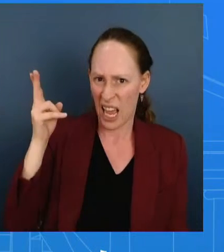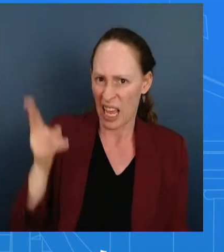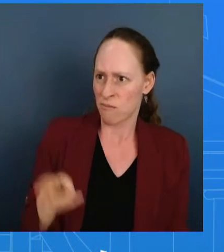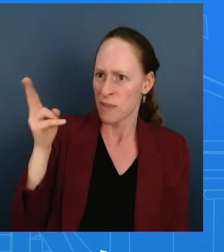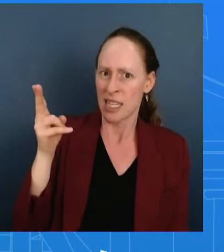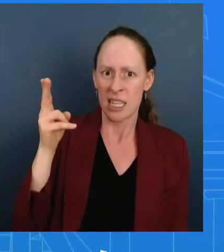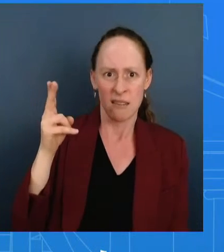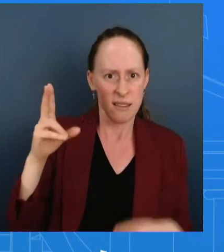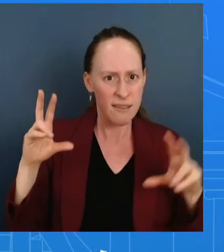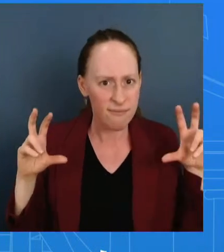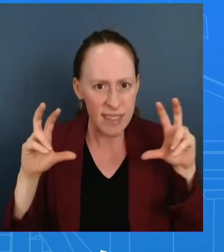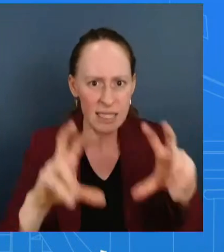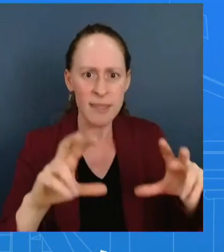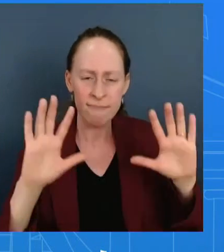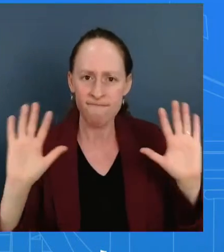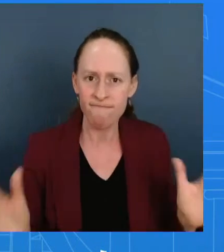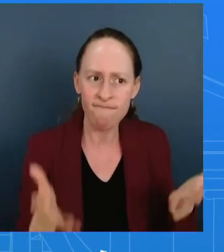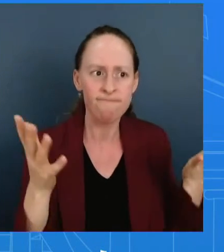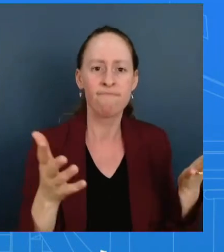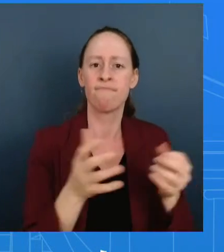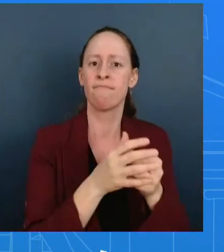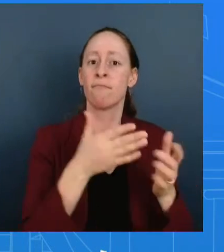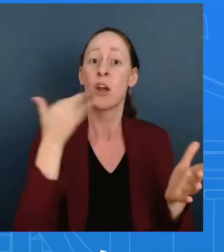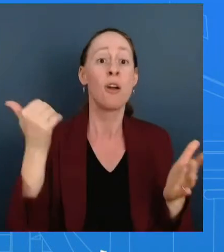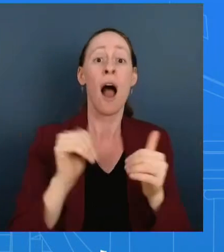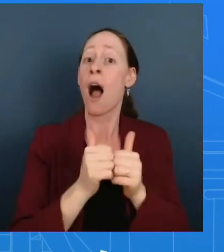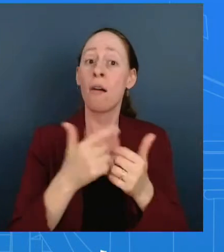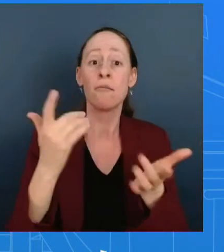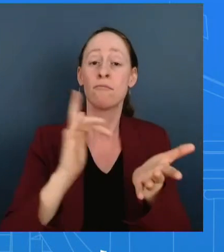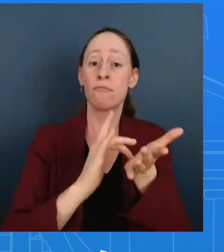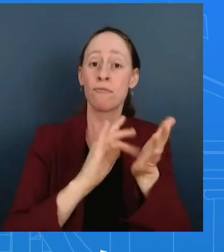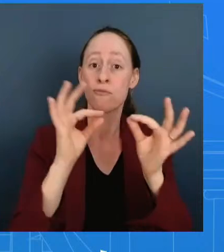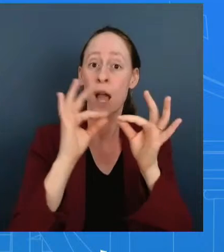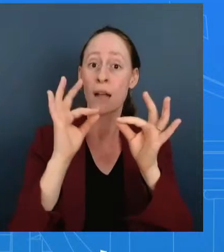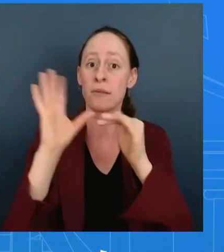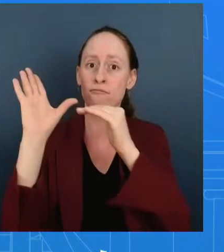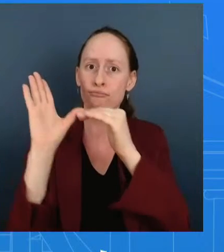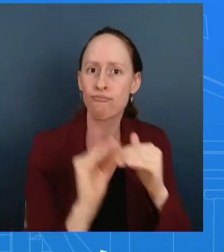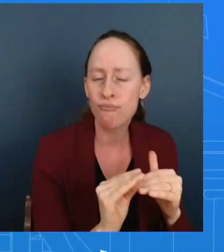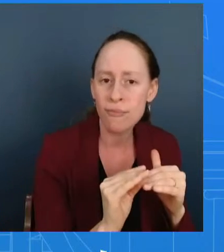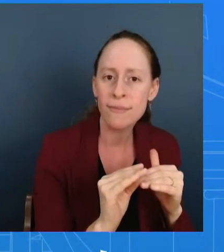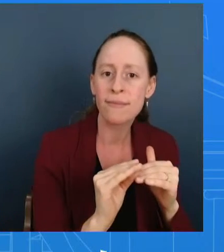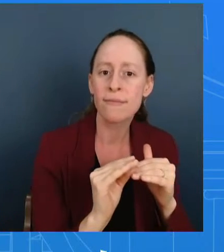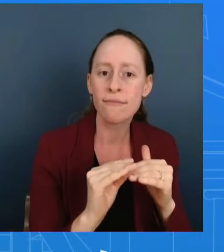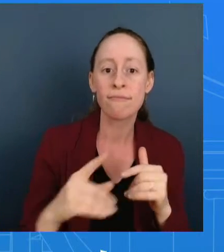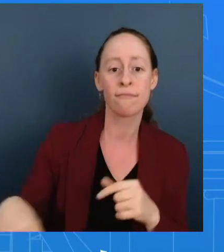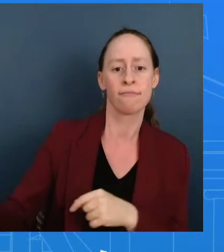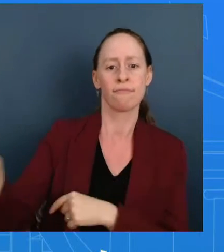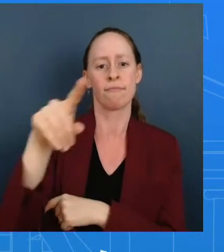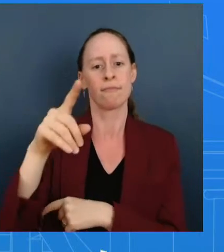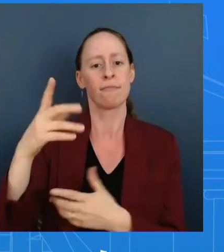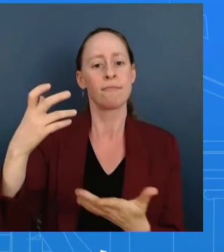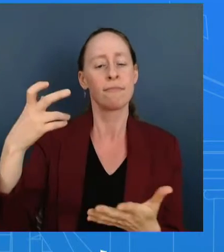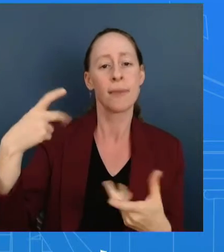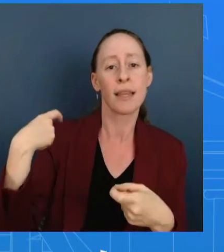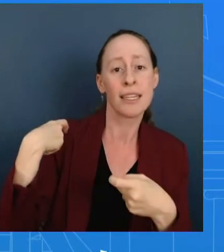for America's seniors, lowering the Latino uninsured rate, and creating a Latino small-business boom.